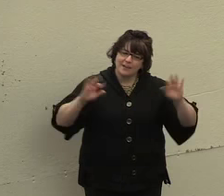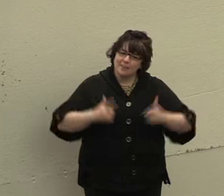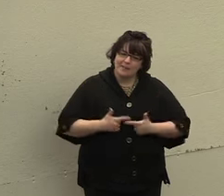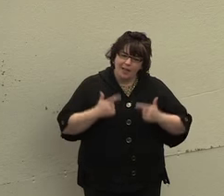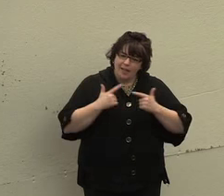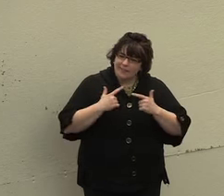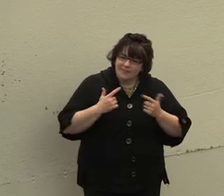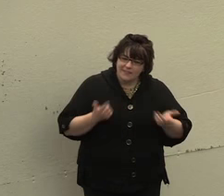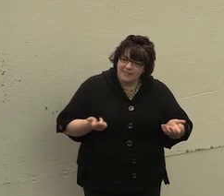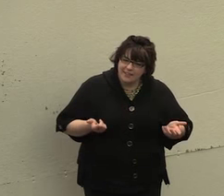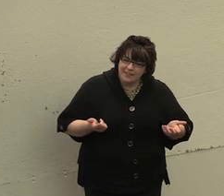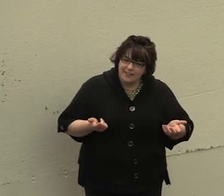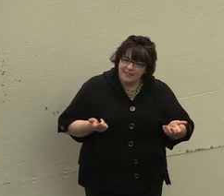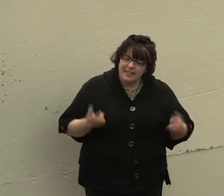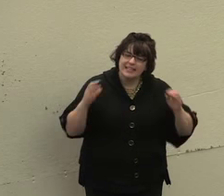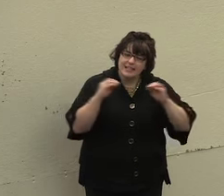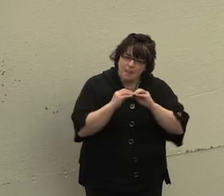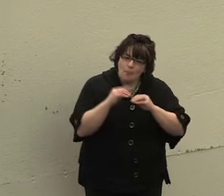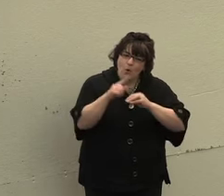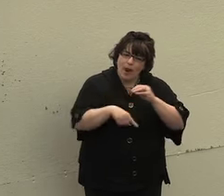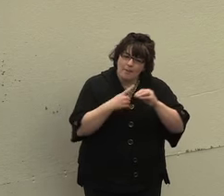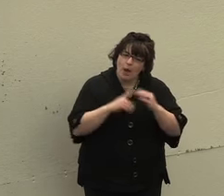it's more about new freedom of architecture.